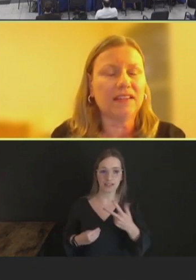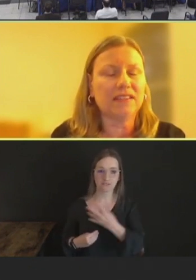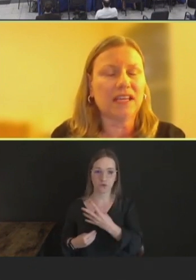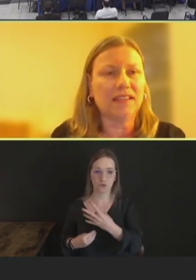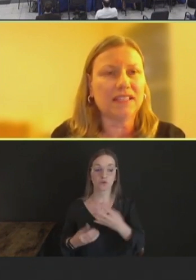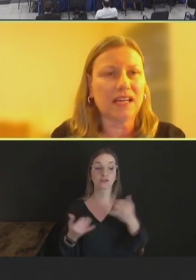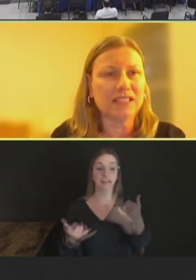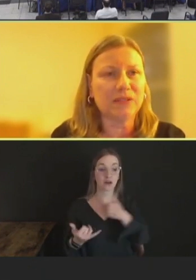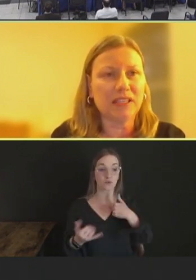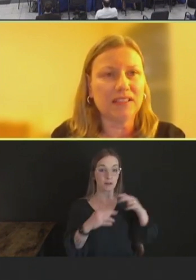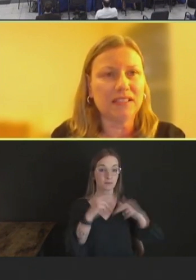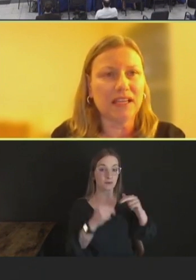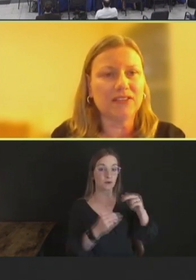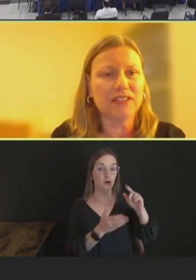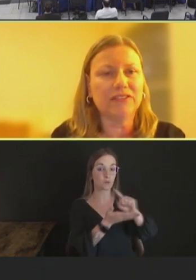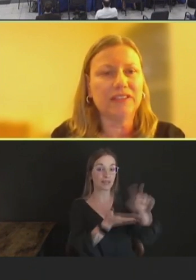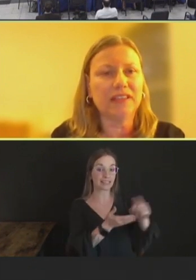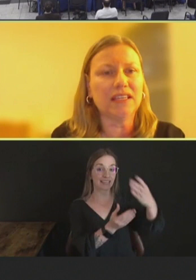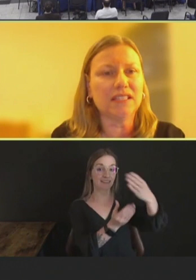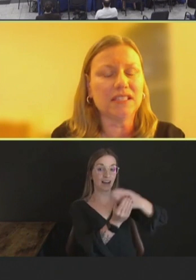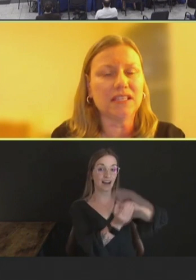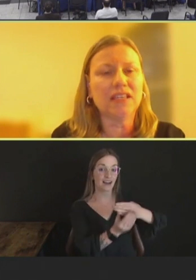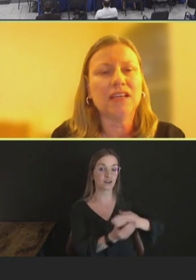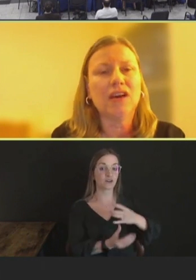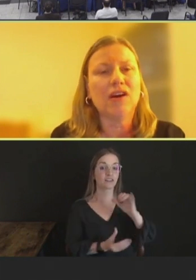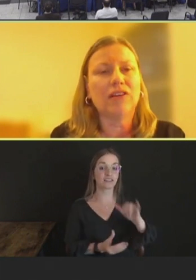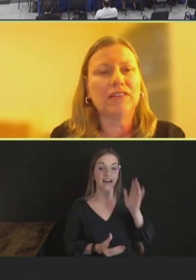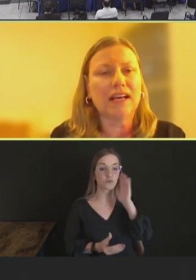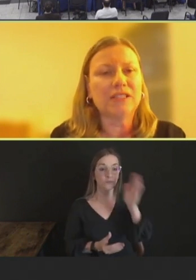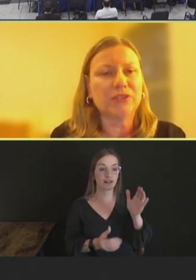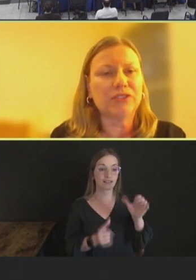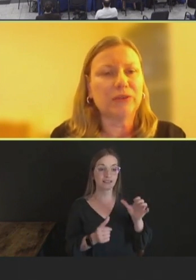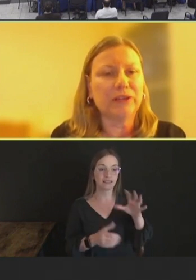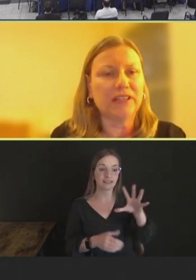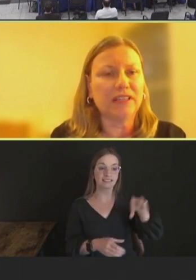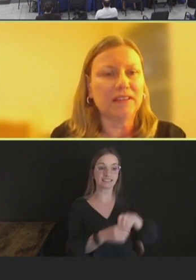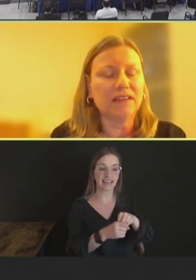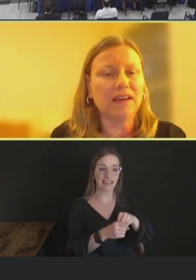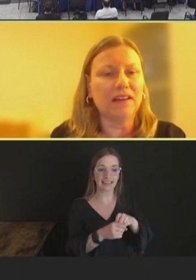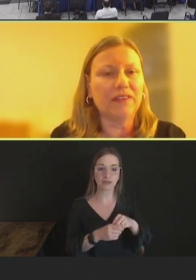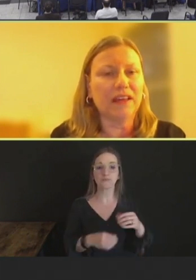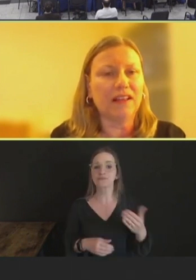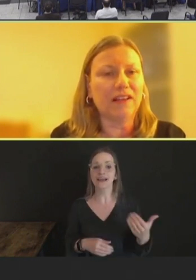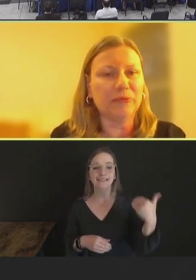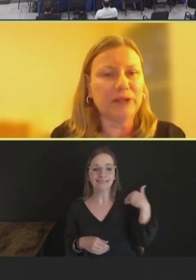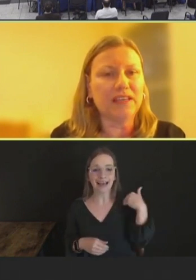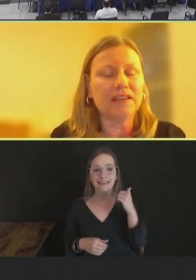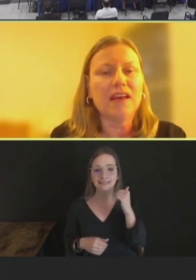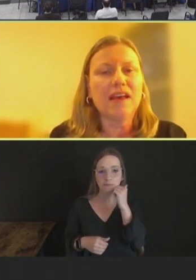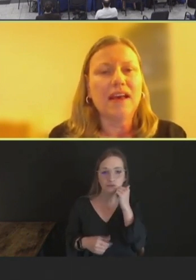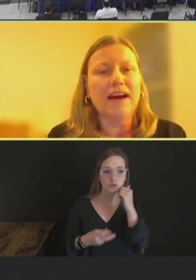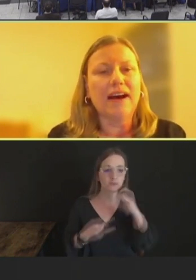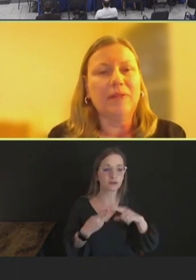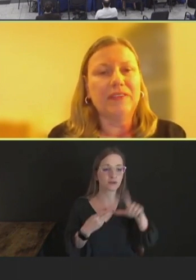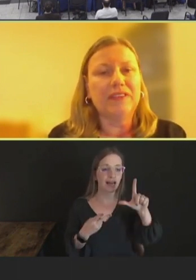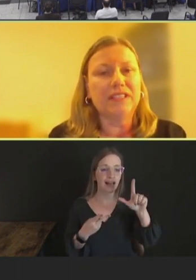contains the estimated data delivery, the EDD, or the last menstrual period, the LMP.